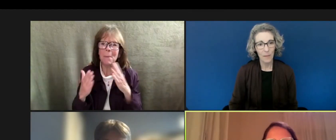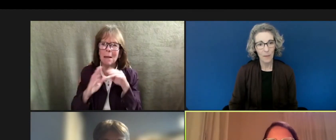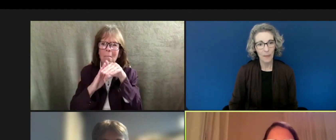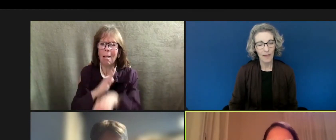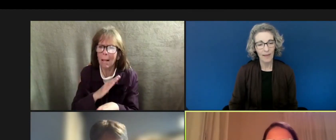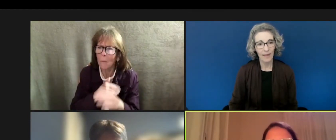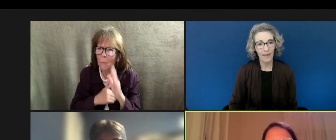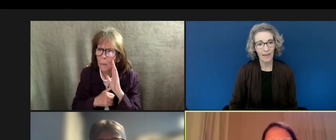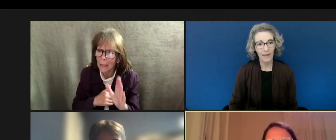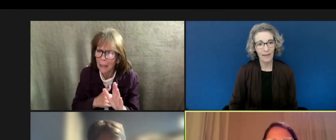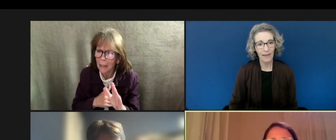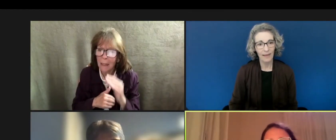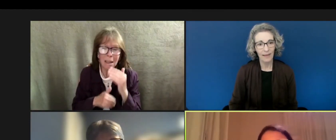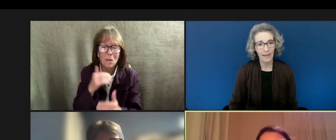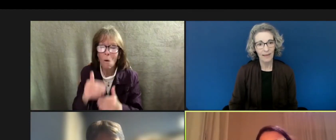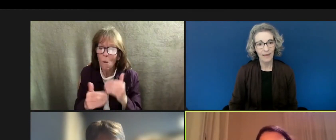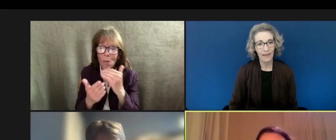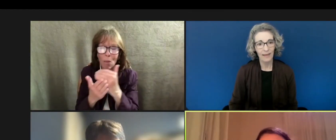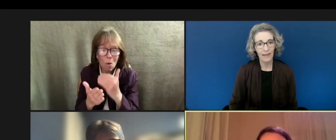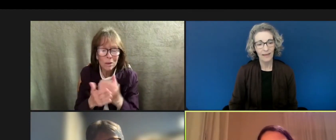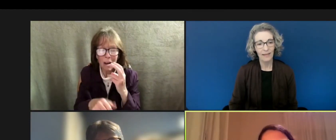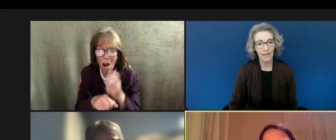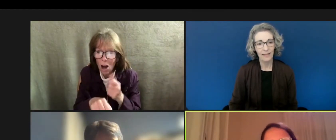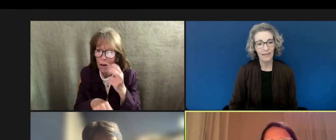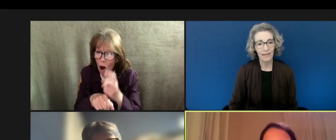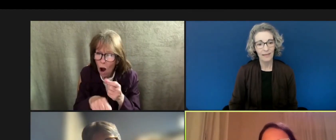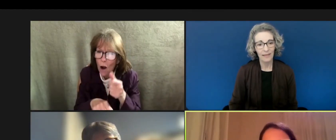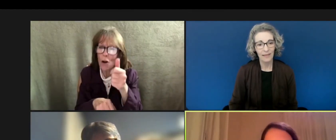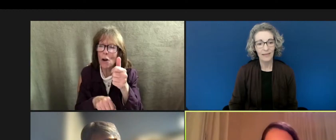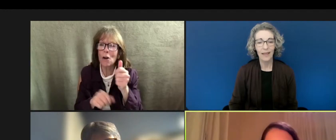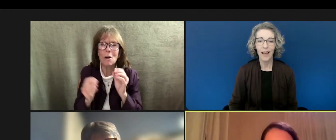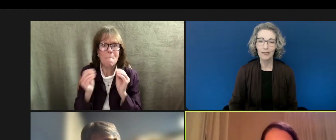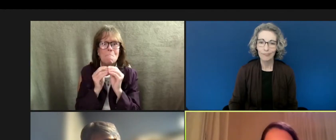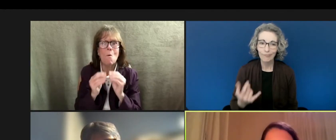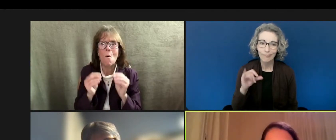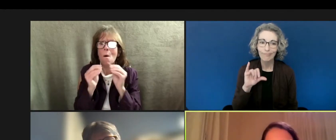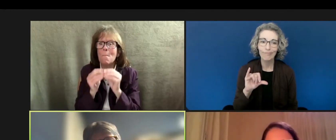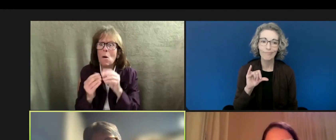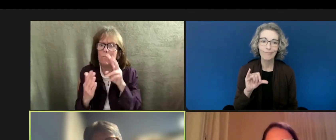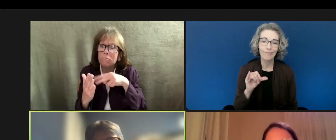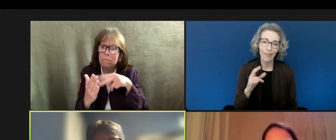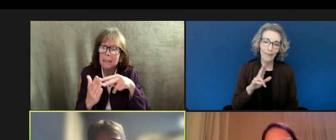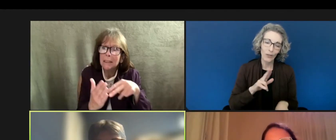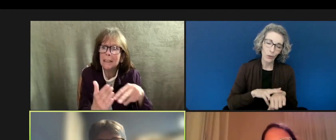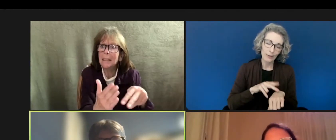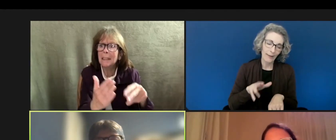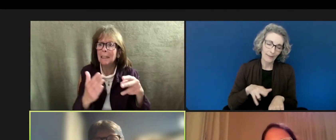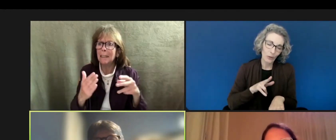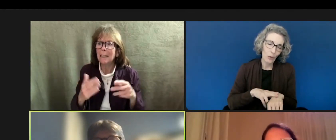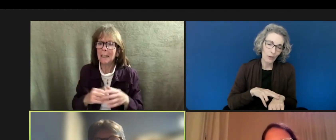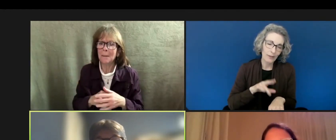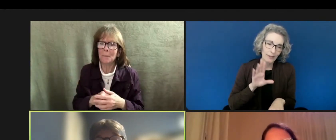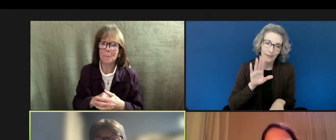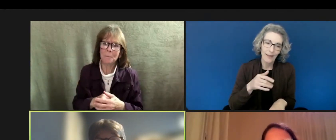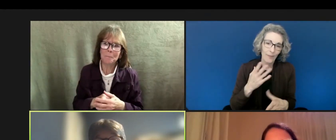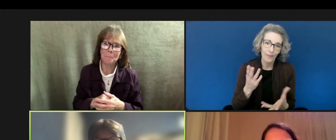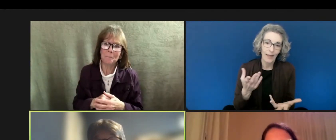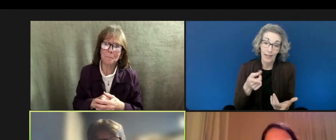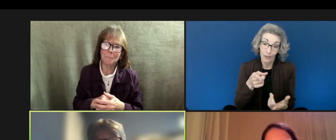then it becomes harder and harder and we have more and more readings. Of course, of course, after all, you are in medical school Angela,